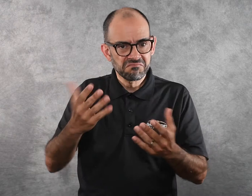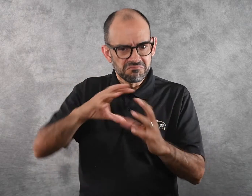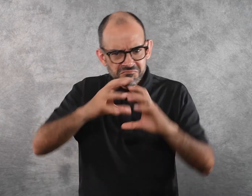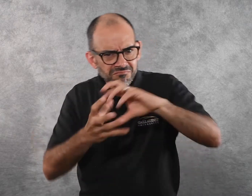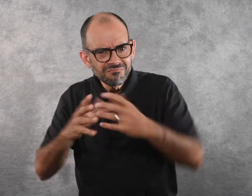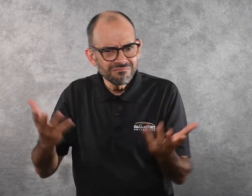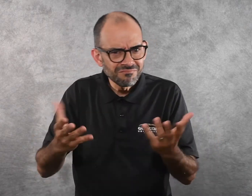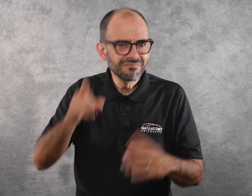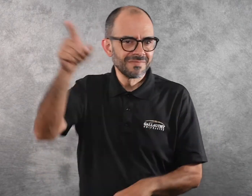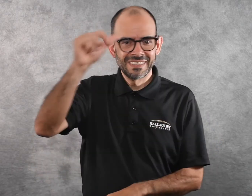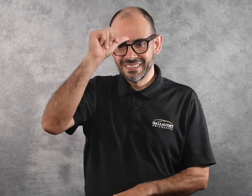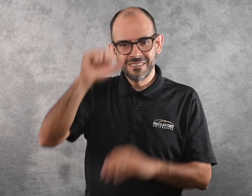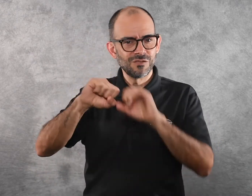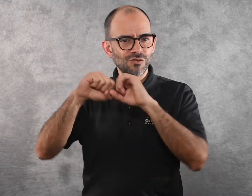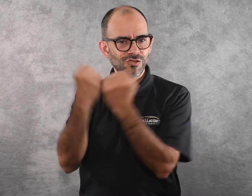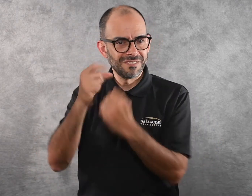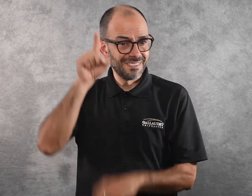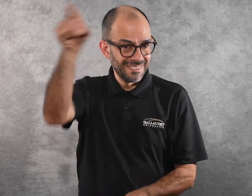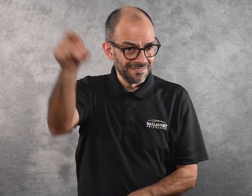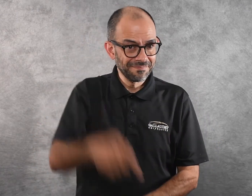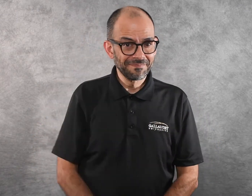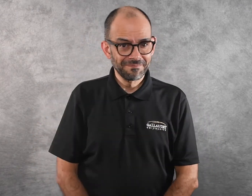intersect in Indian society.